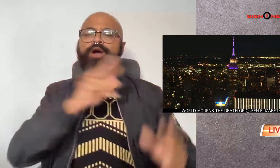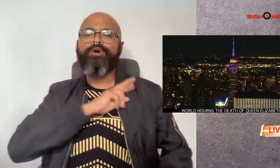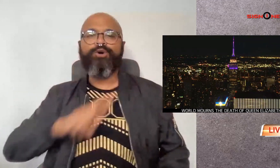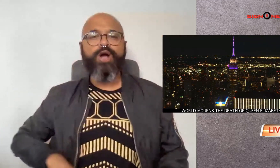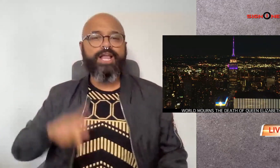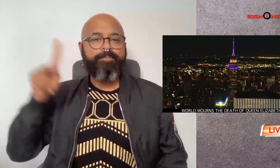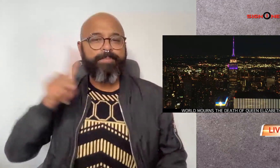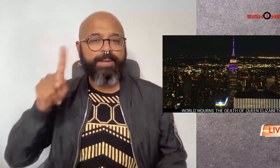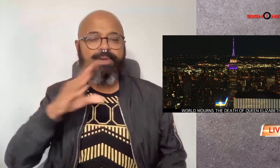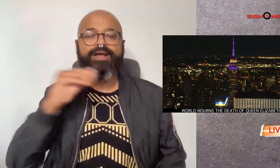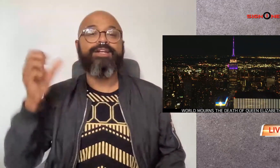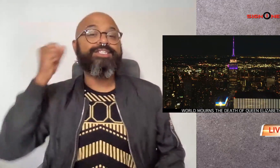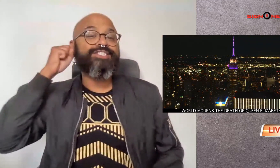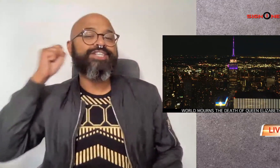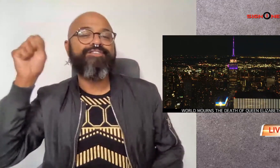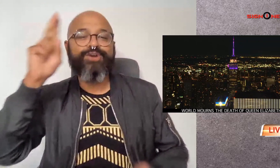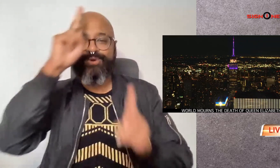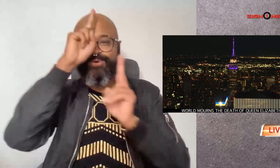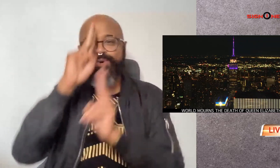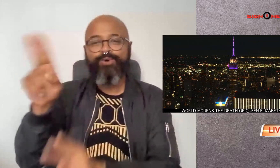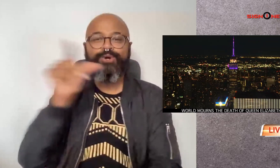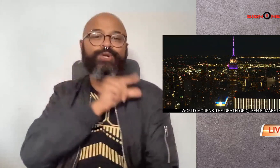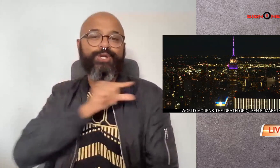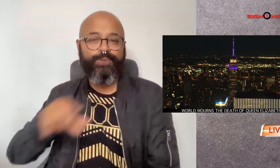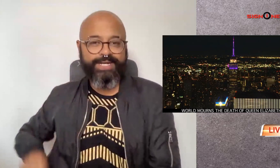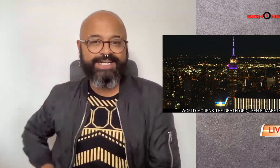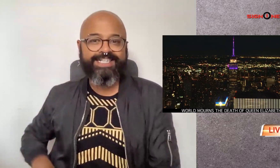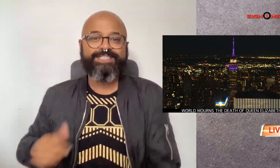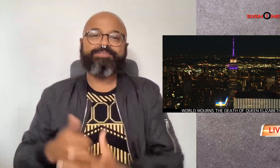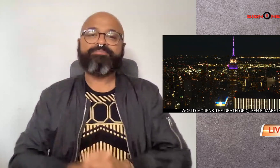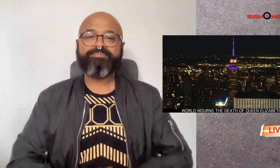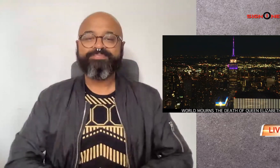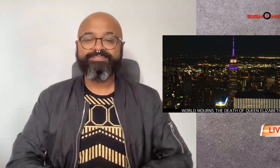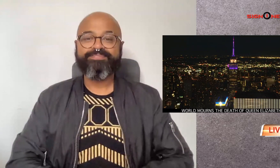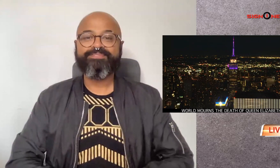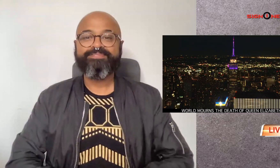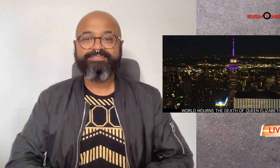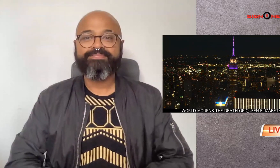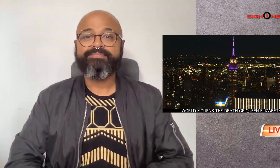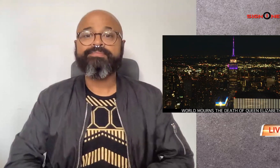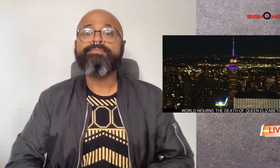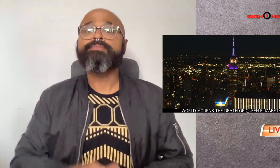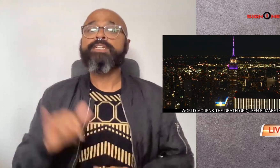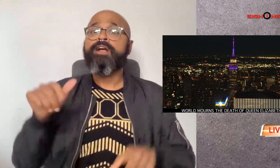in the colors of royal purple and silver to honor the Queen